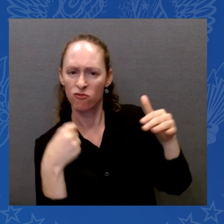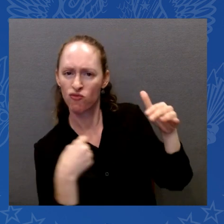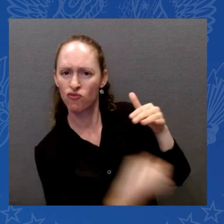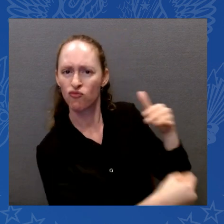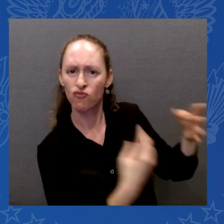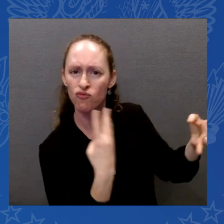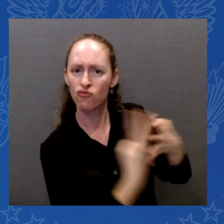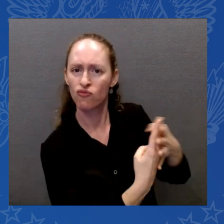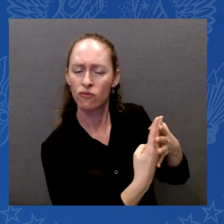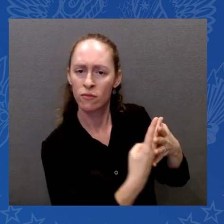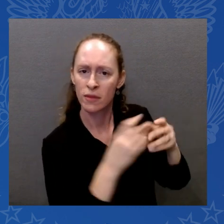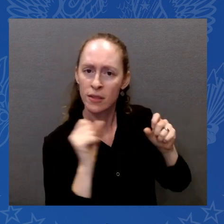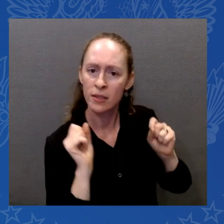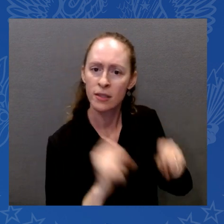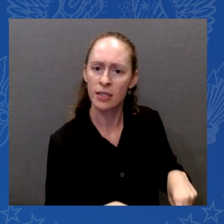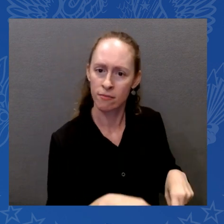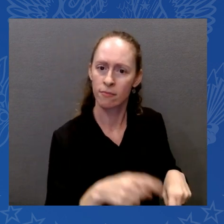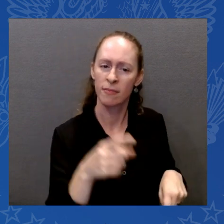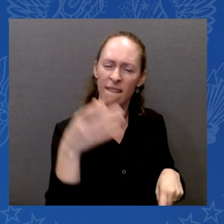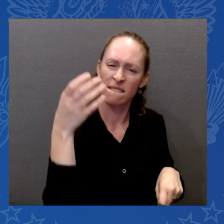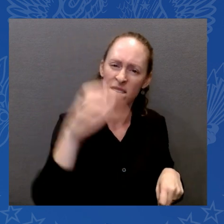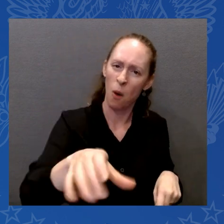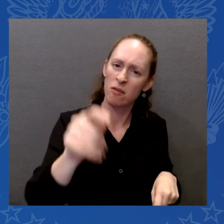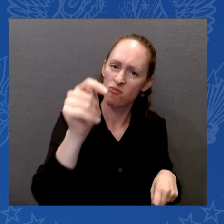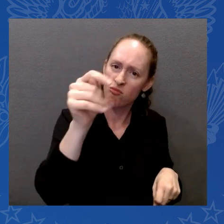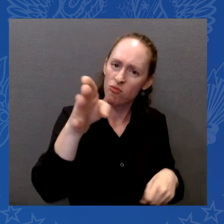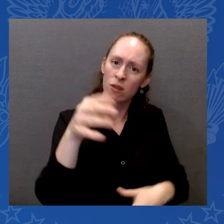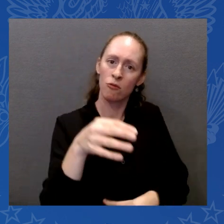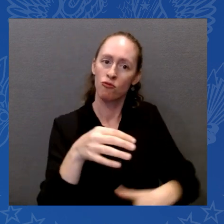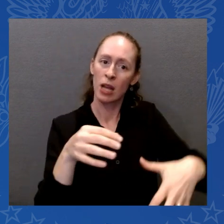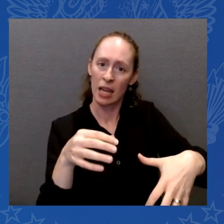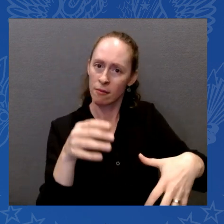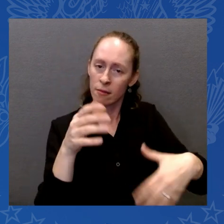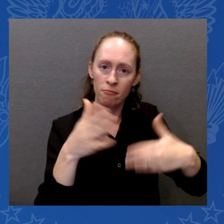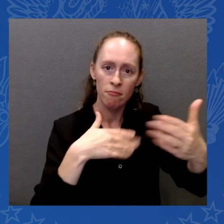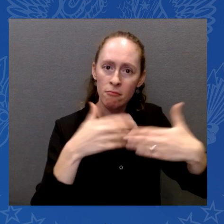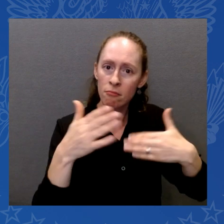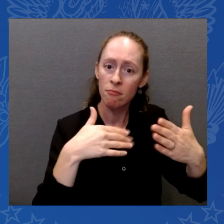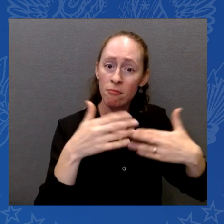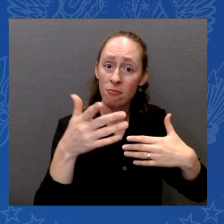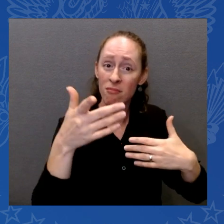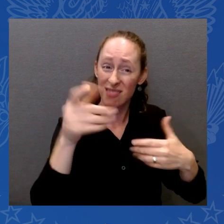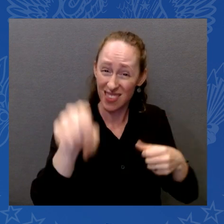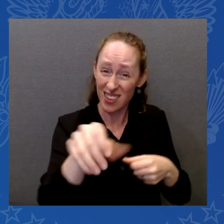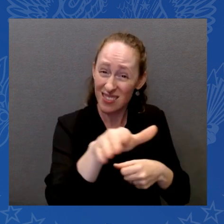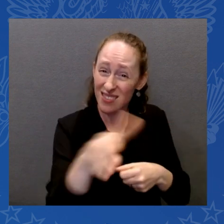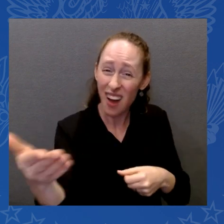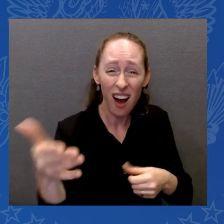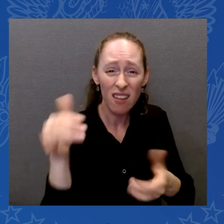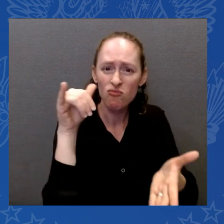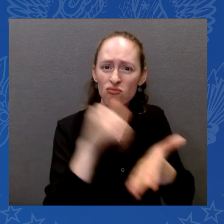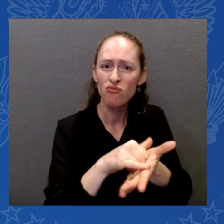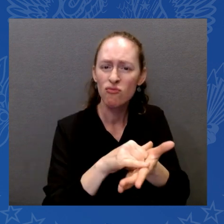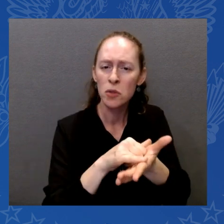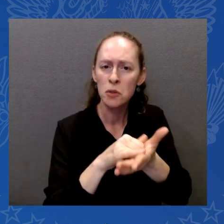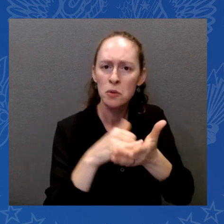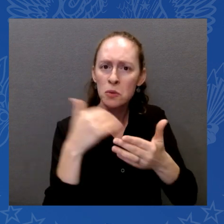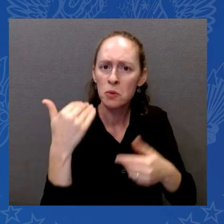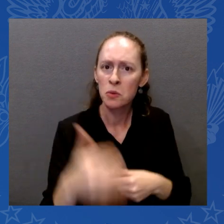and sometimes at the risk of their very life. We have no reason to believe these attacks will end with overturning Roe.